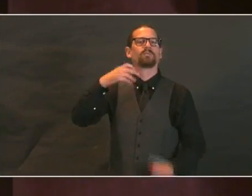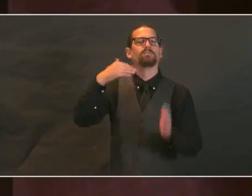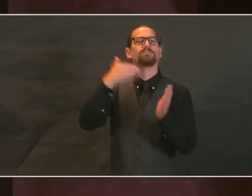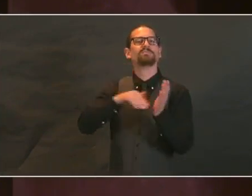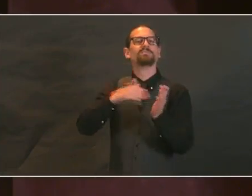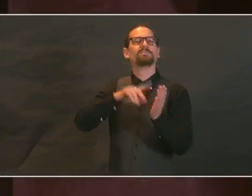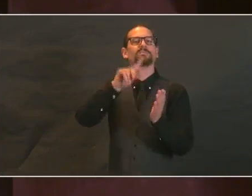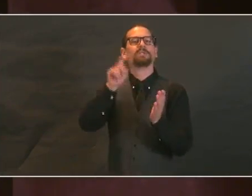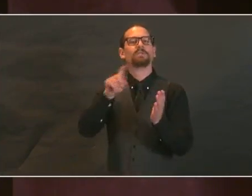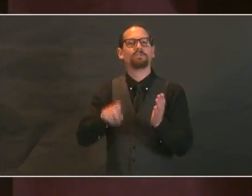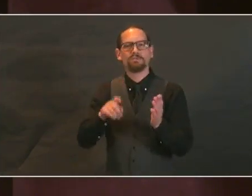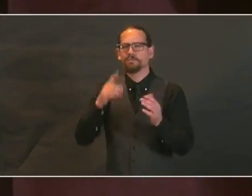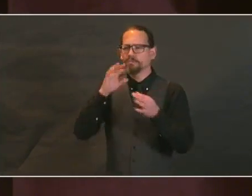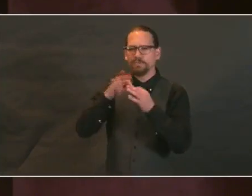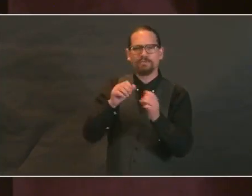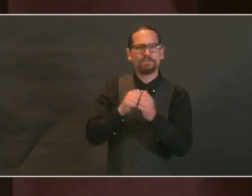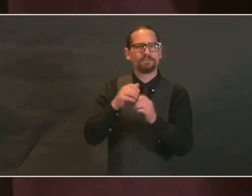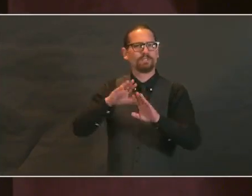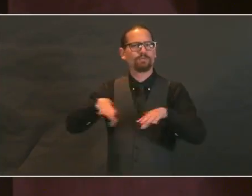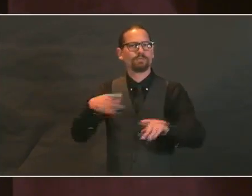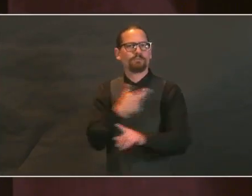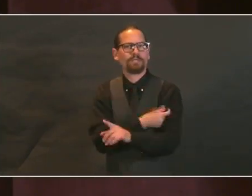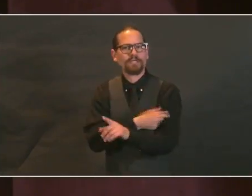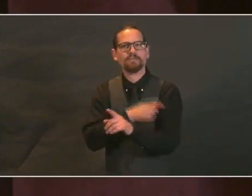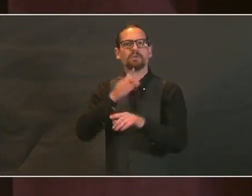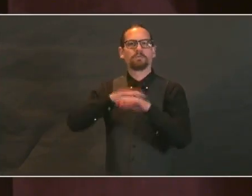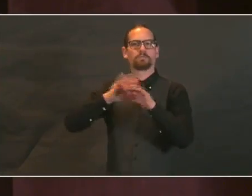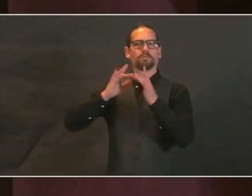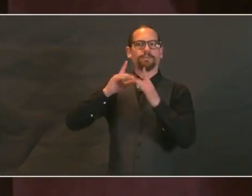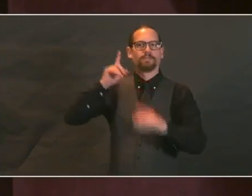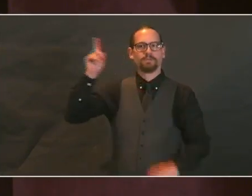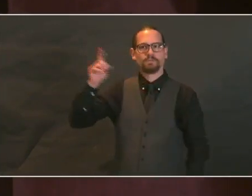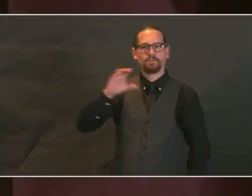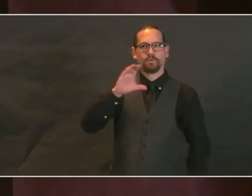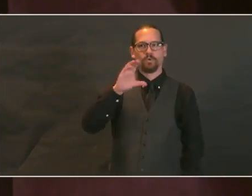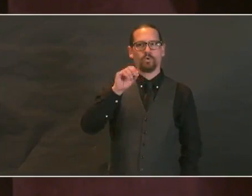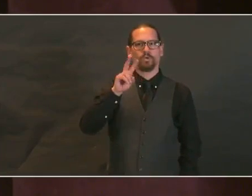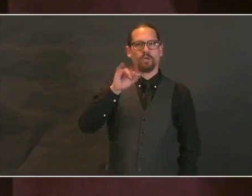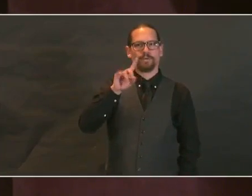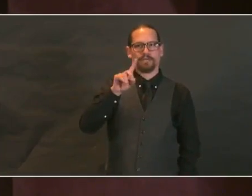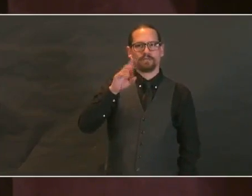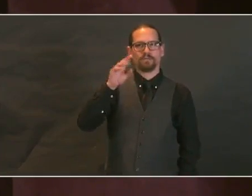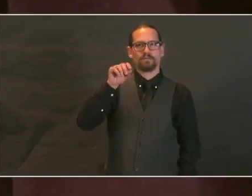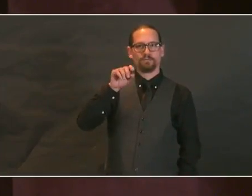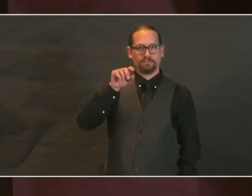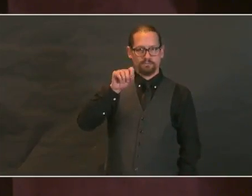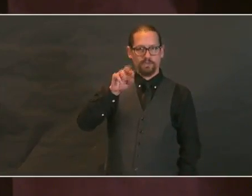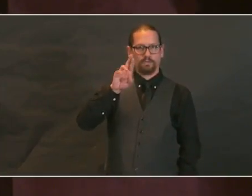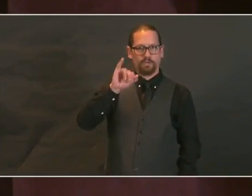NOT PROTECTED. WE HAVE SOME FREQUENTLY ASKED QUESTIONS ONLINE ABOUT COVID-19 VACCINE